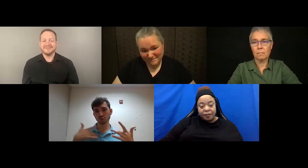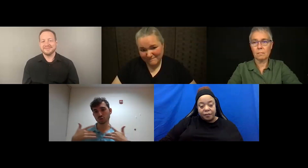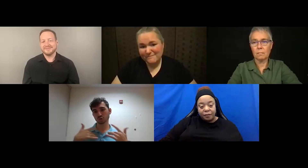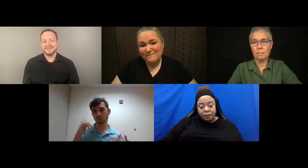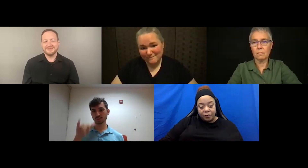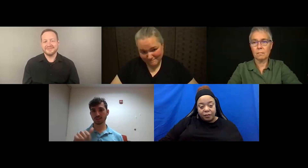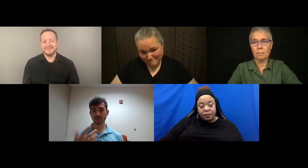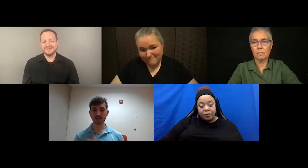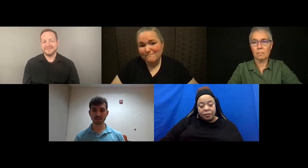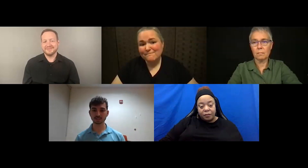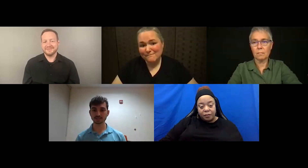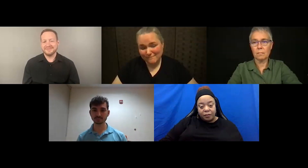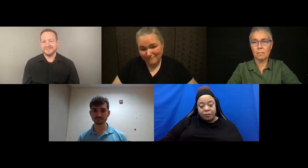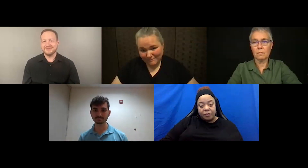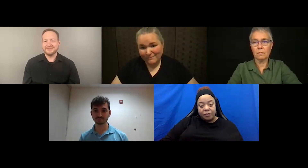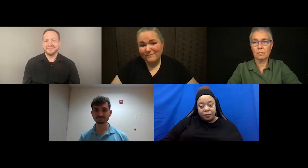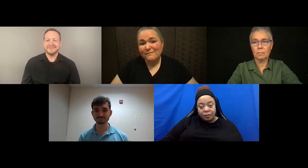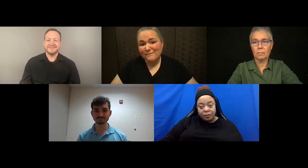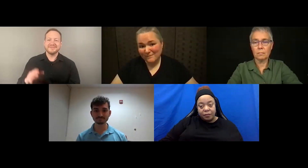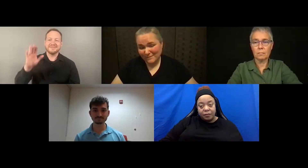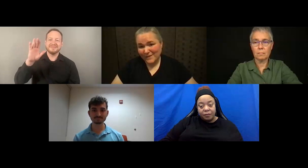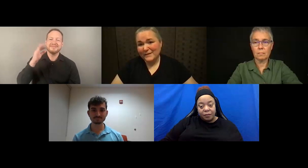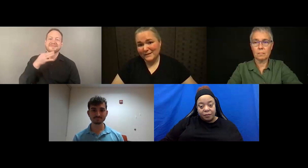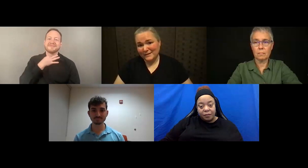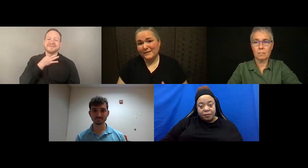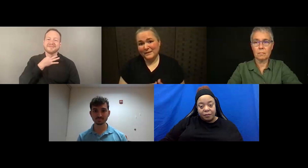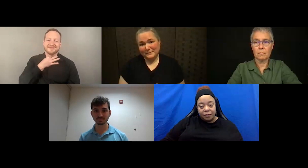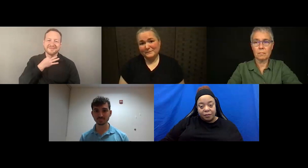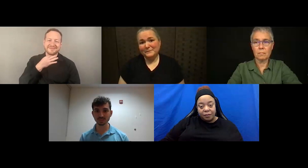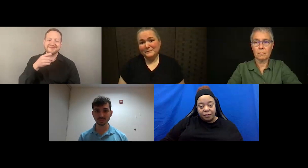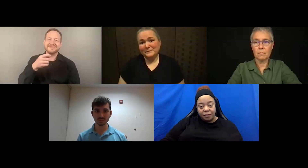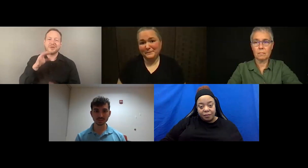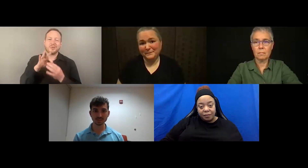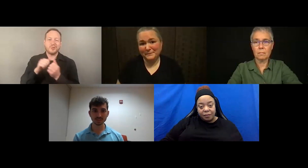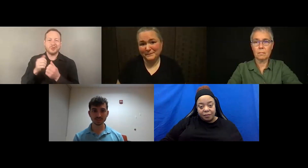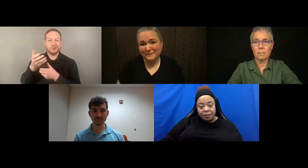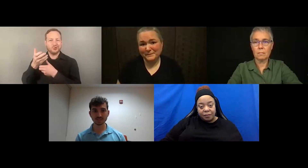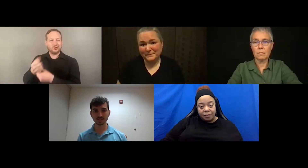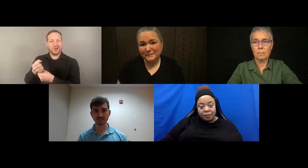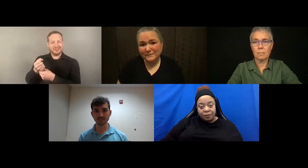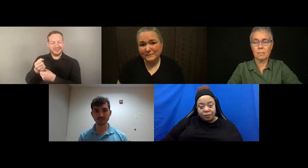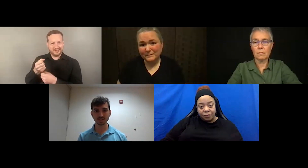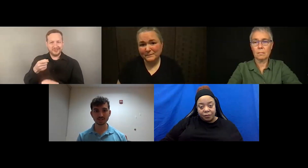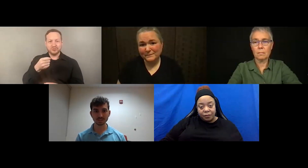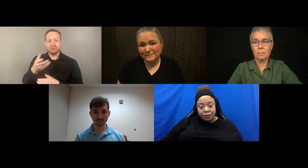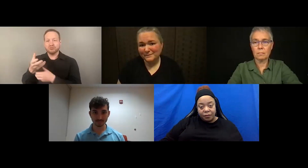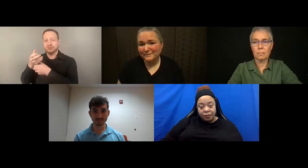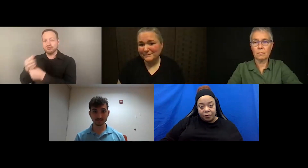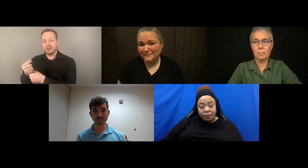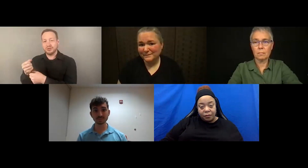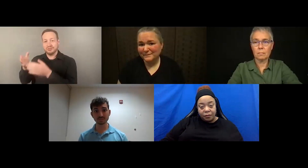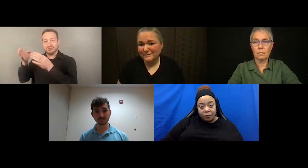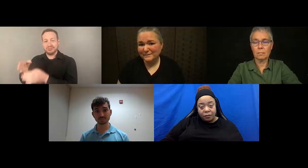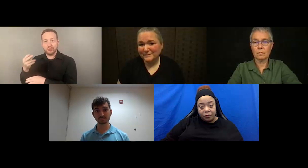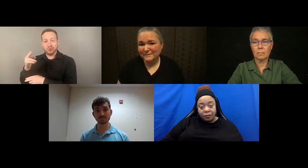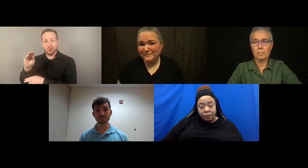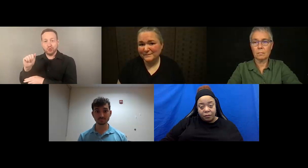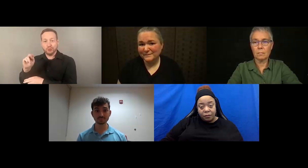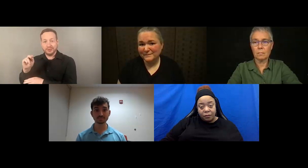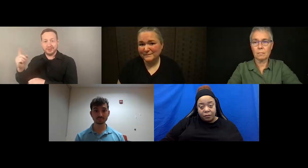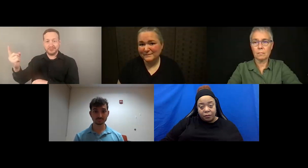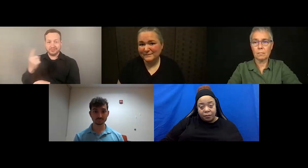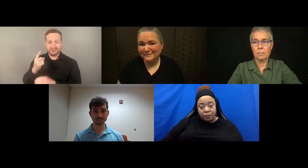And, I have these concerns as well. Tim: okay well uh bringing up the concept of trust, trusting a human